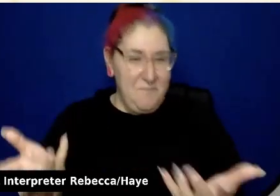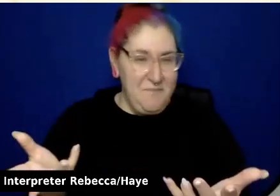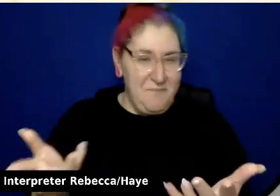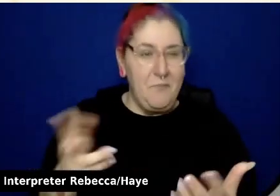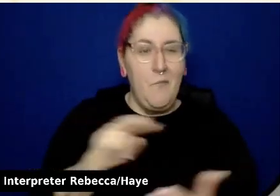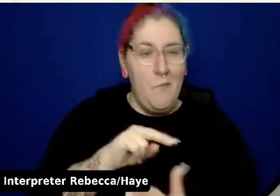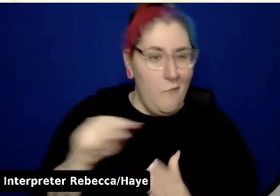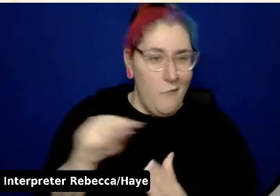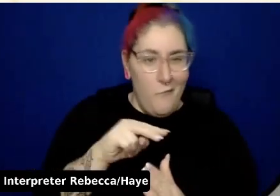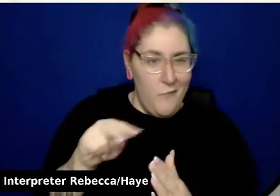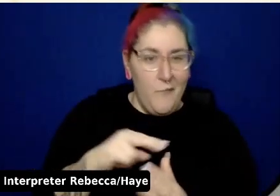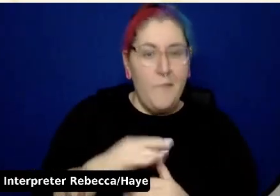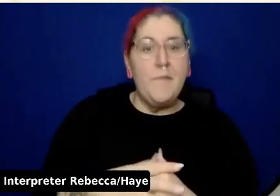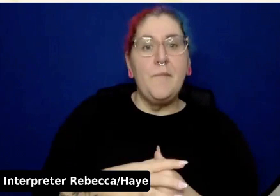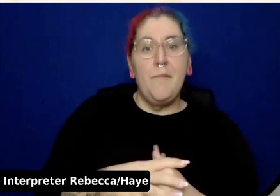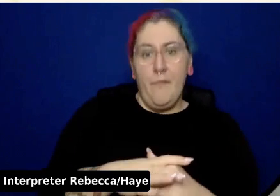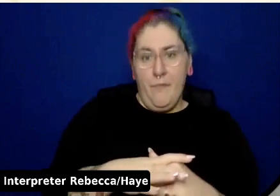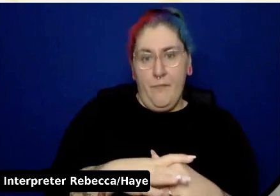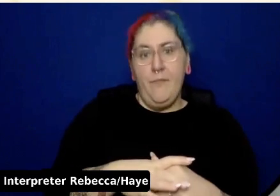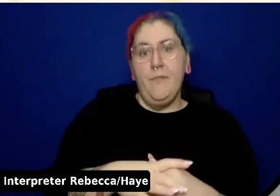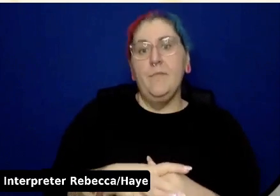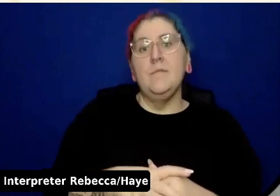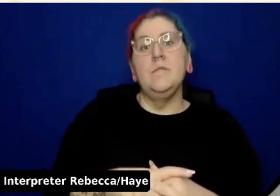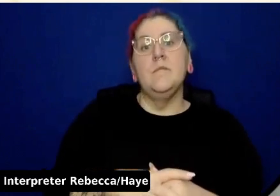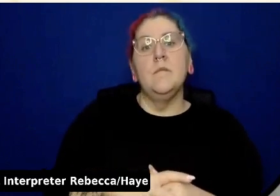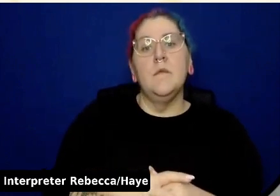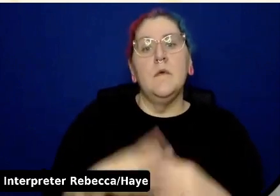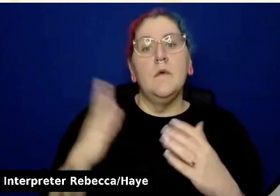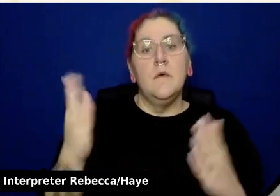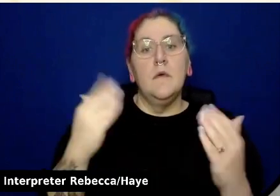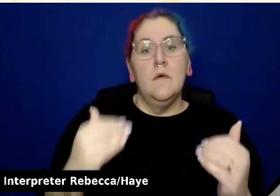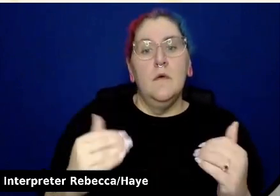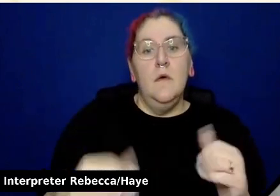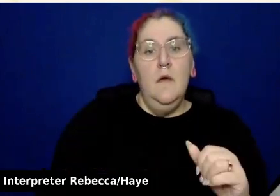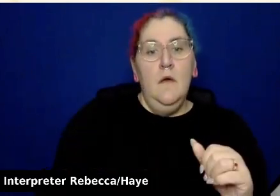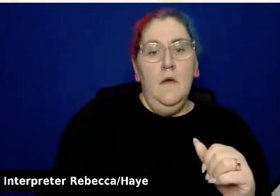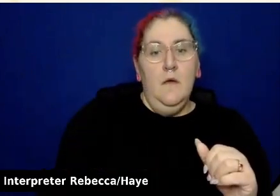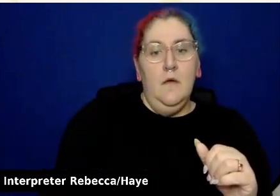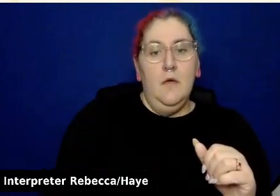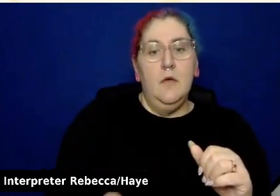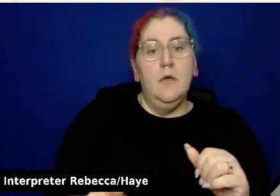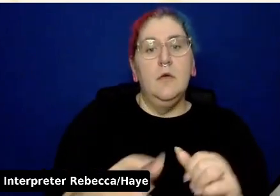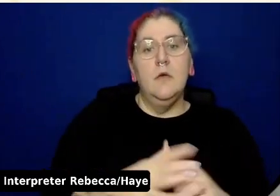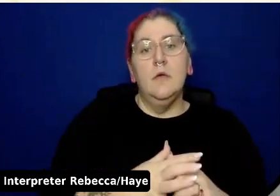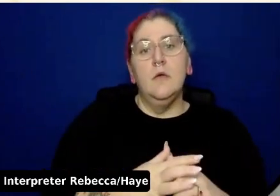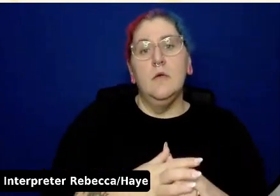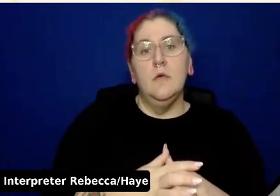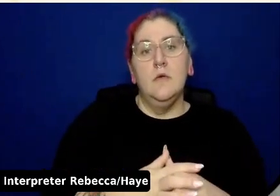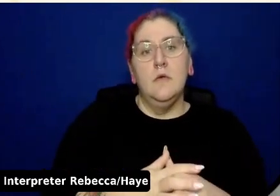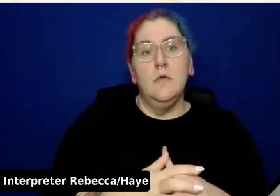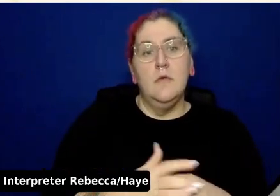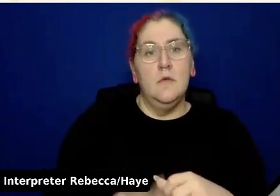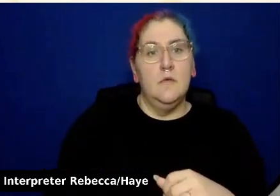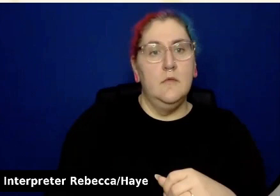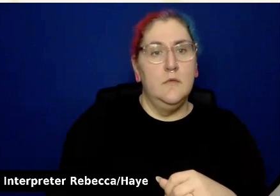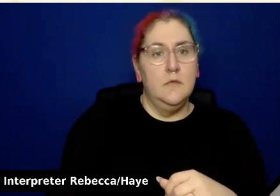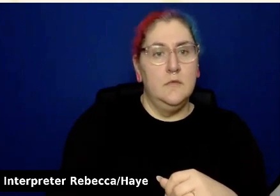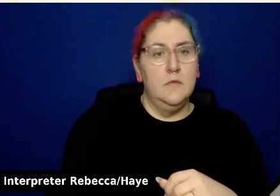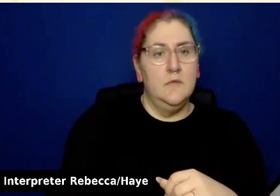The roles menubar, and menu are appropriate to offer a list of choices. Those are similar to a menu in a desktop application.